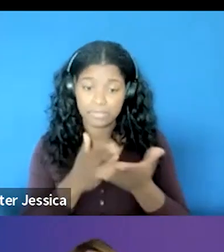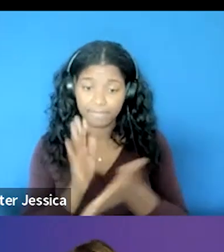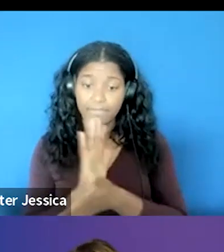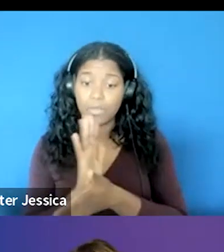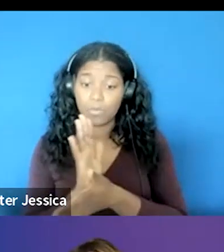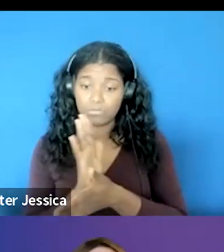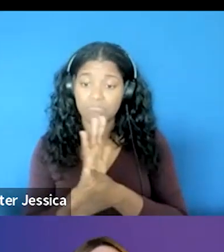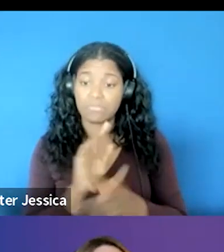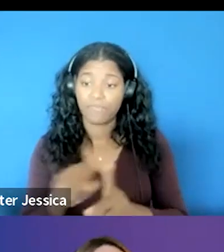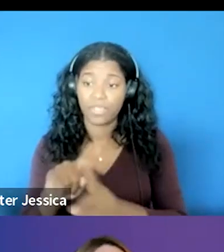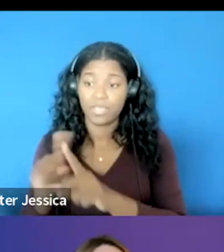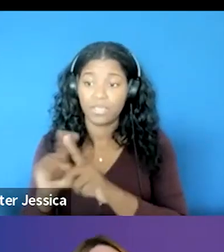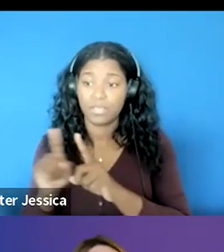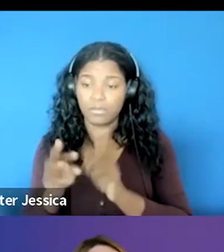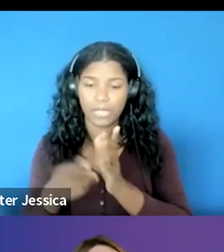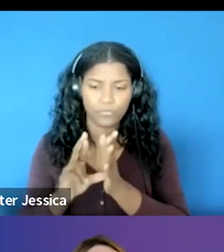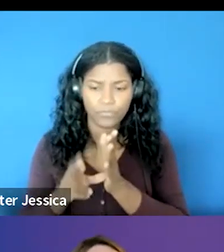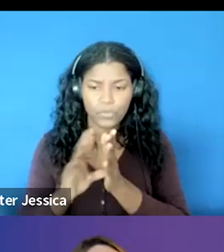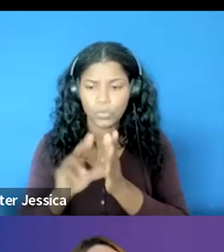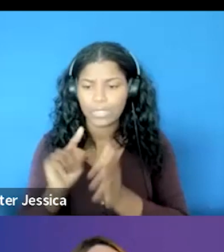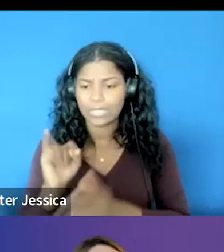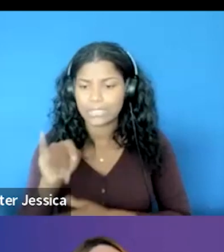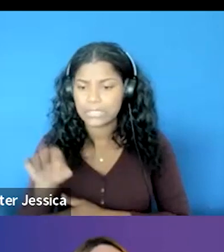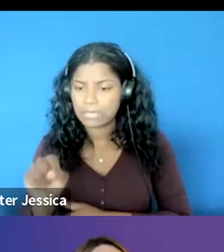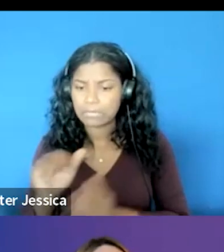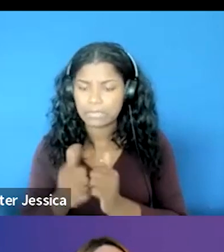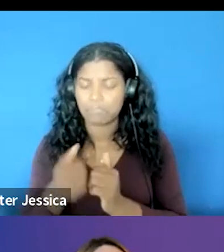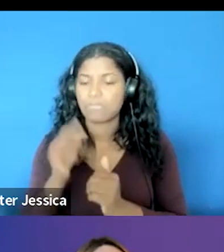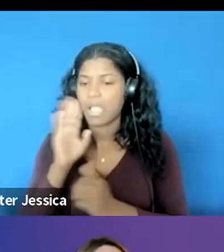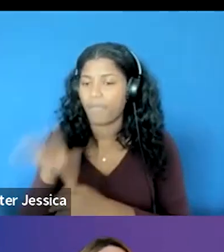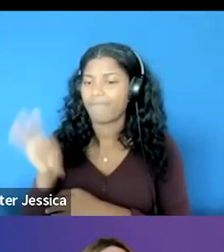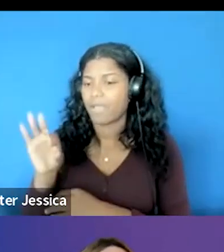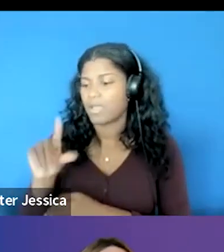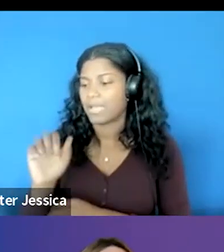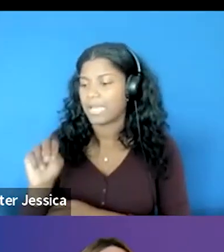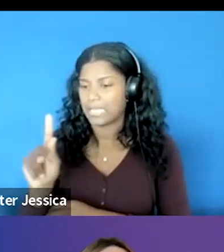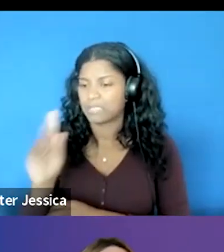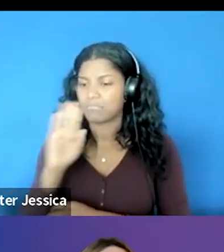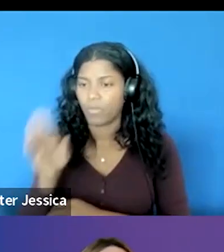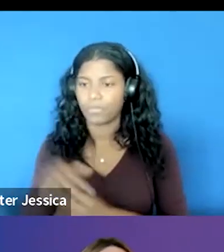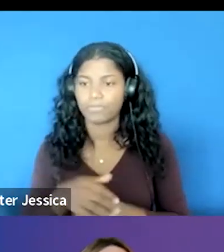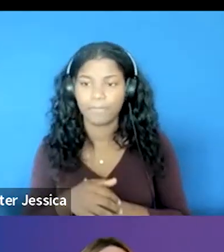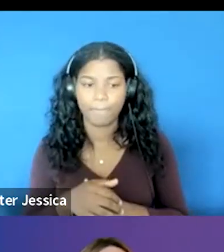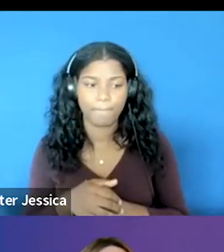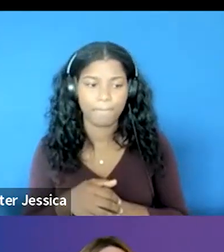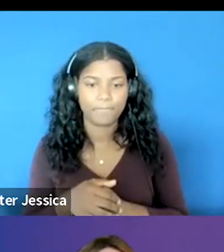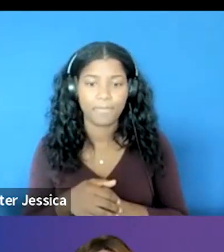on reviewing tips and I'll try to find that link as well. But Leslie's course is great.